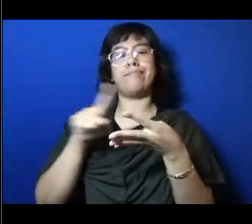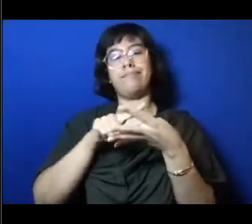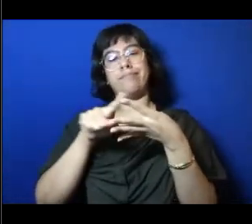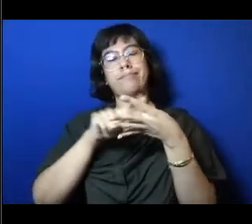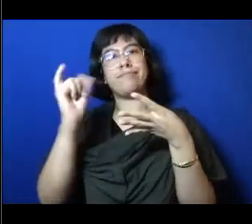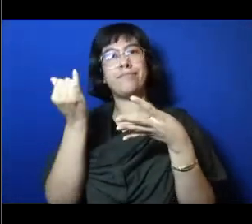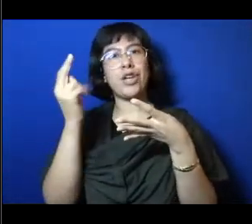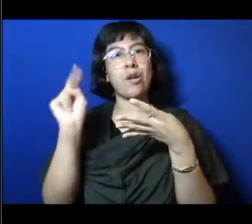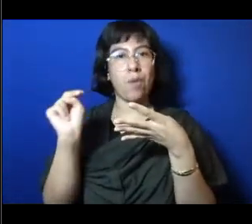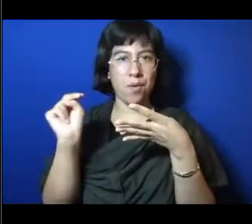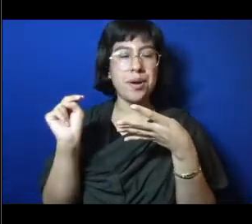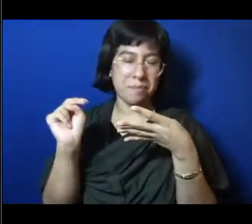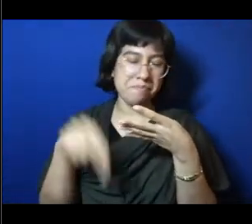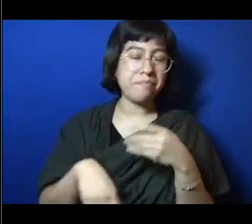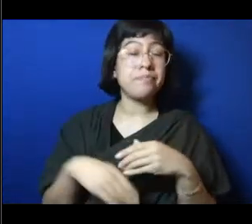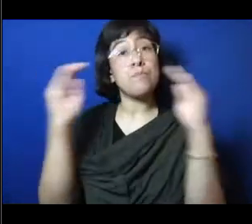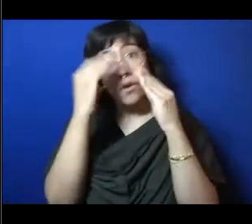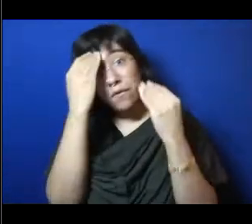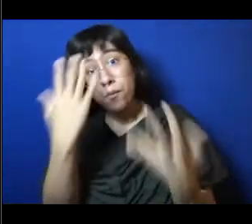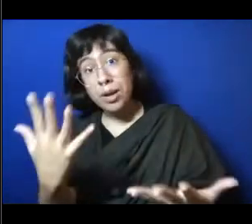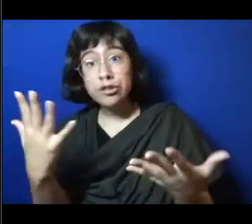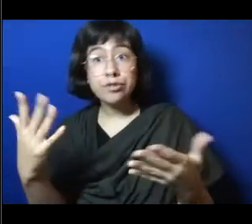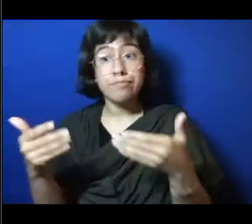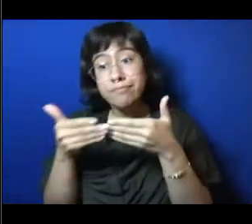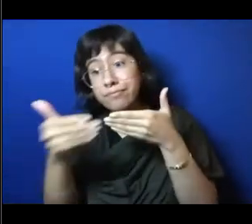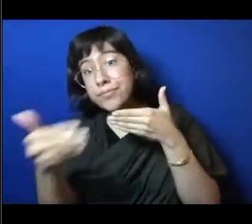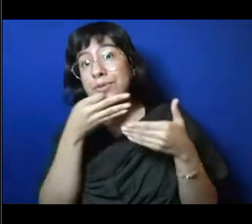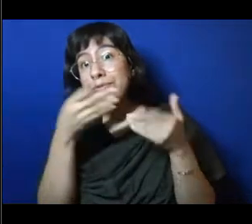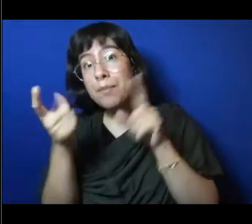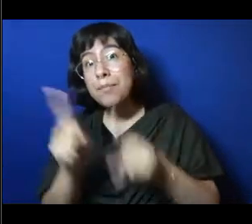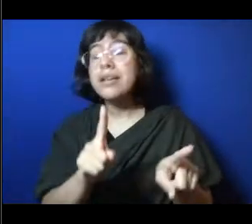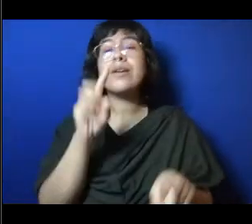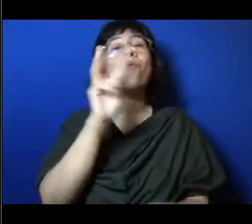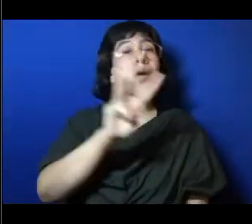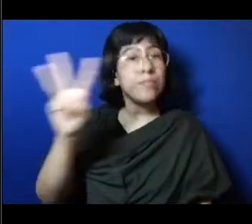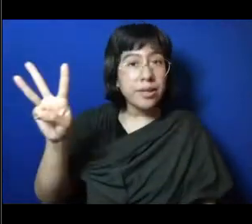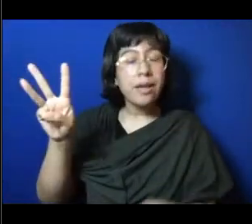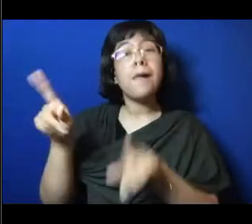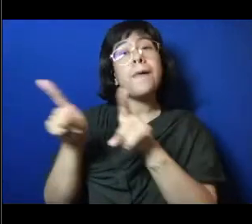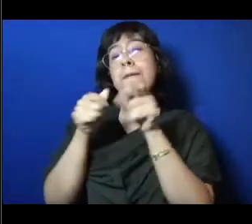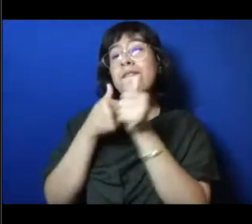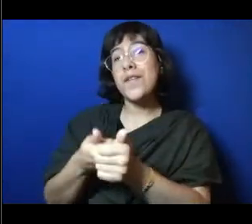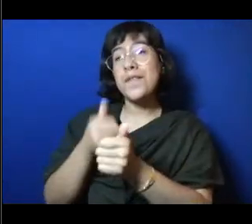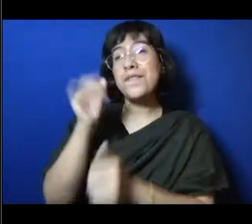To get more information and to find out what's coming up you can visit our webpage, or you can follow us on Facebook.